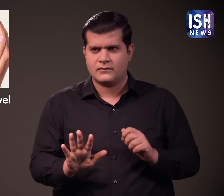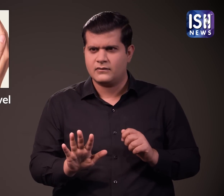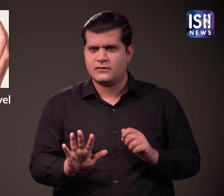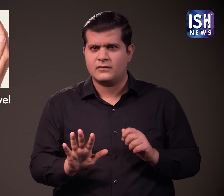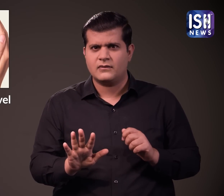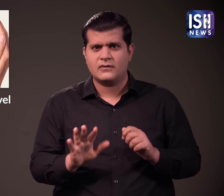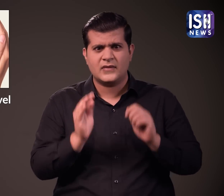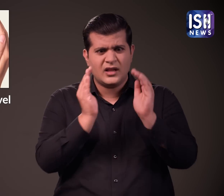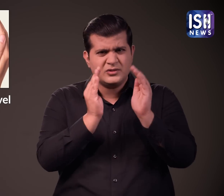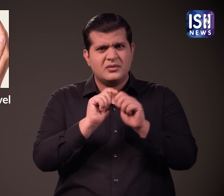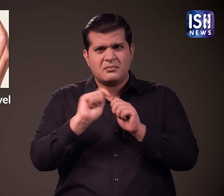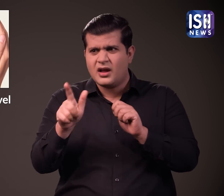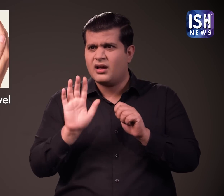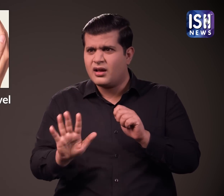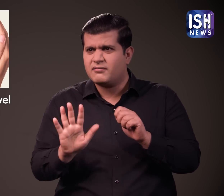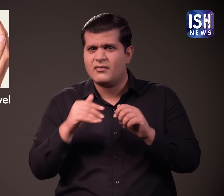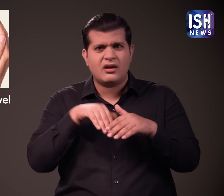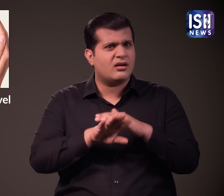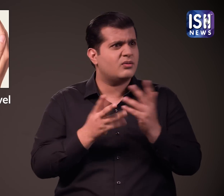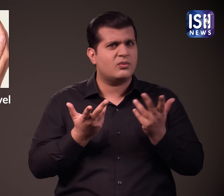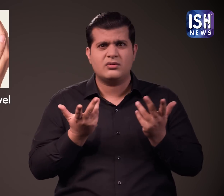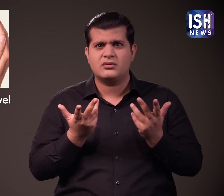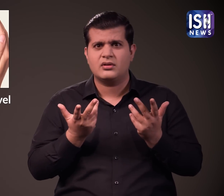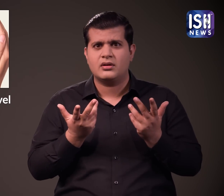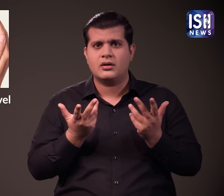Really? What insurance was paid to them?